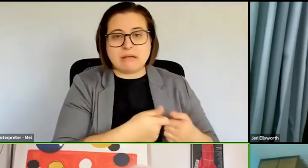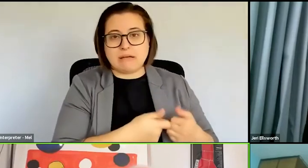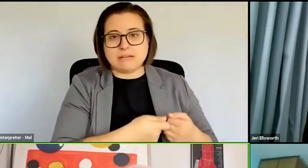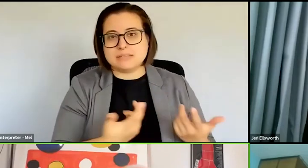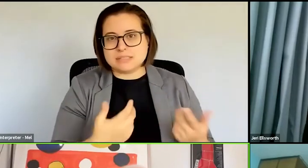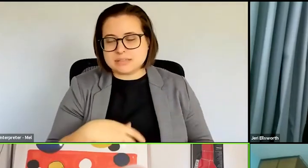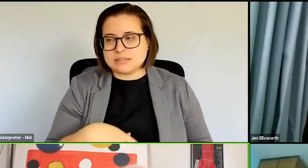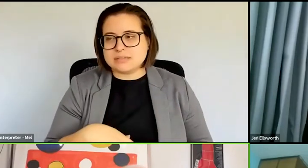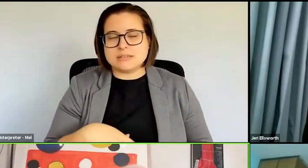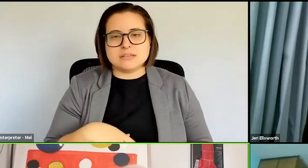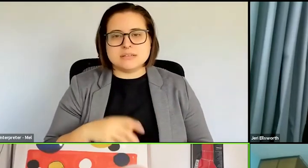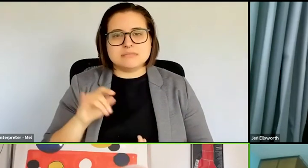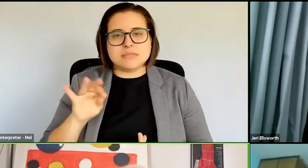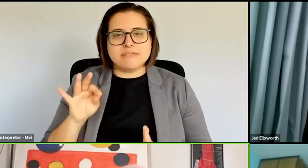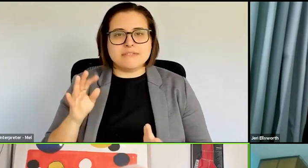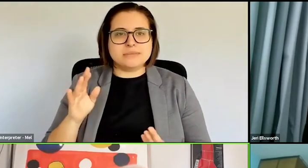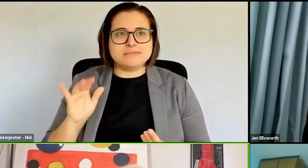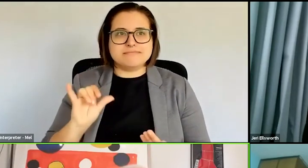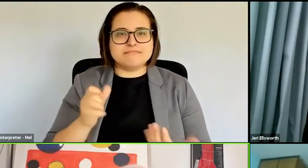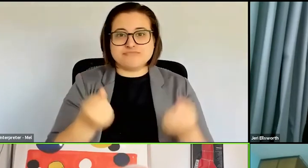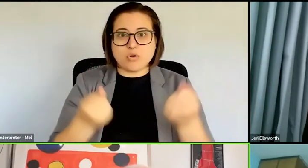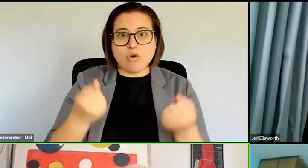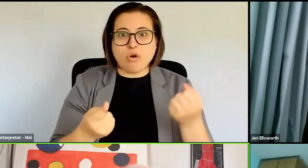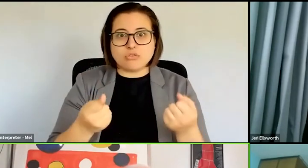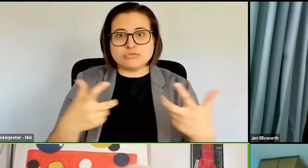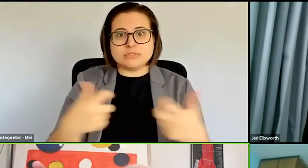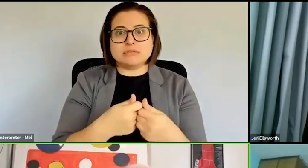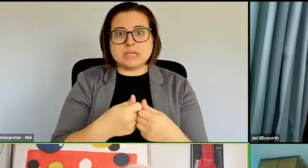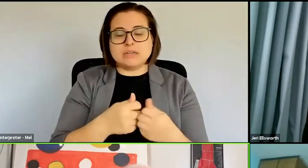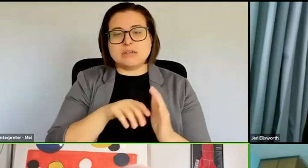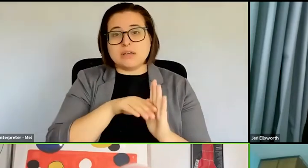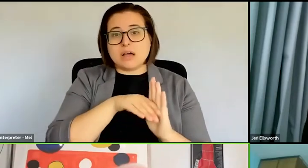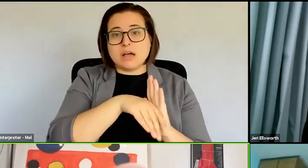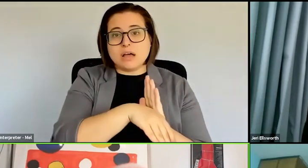and if you look at death rate driving automobiles it went down for years now it's going up, guess